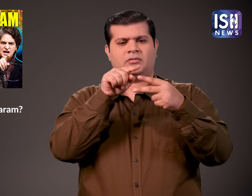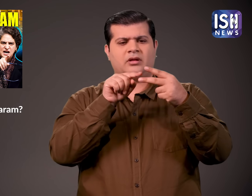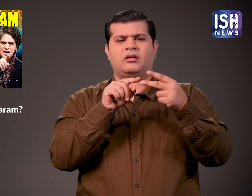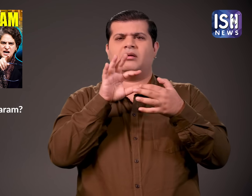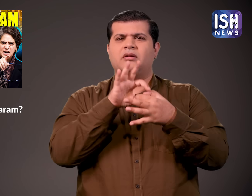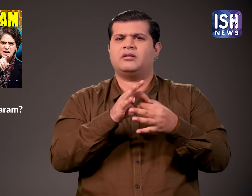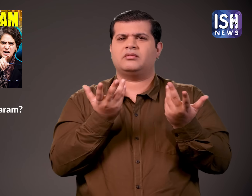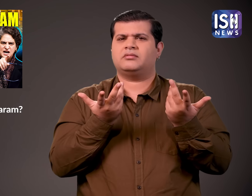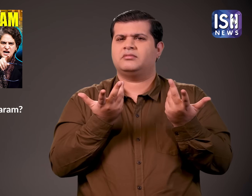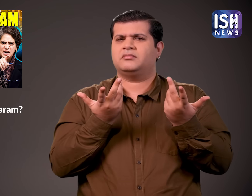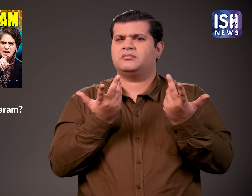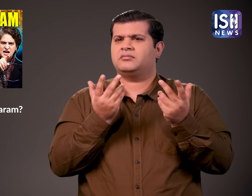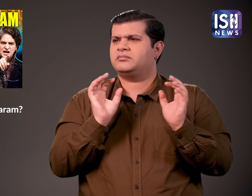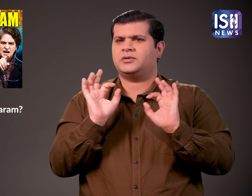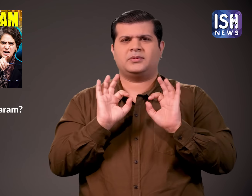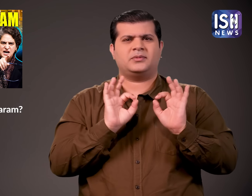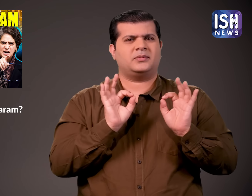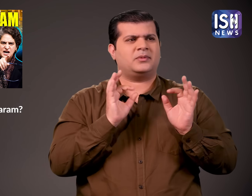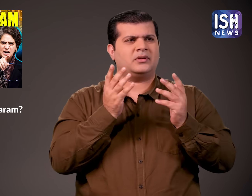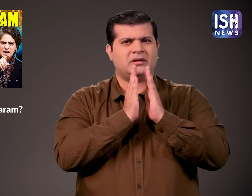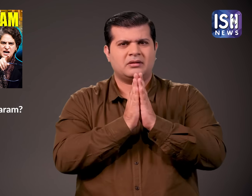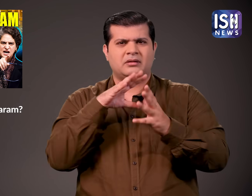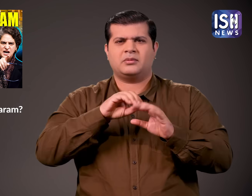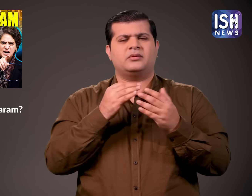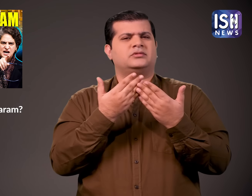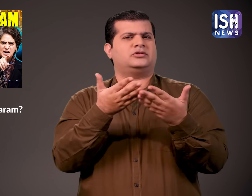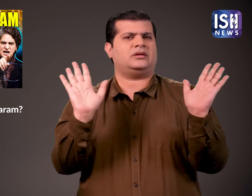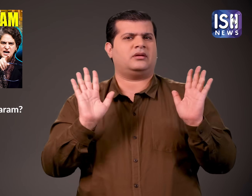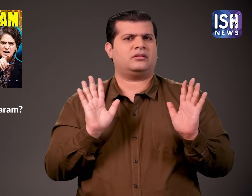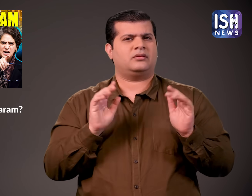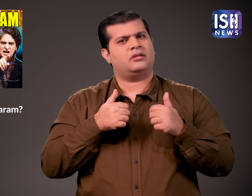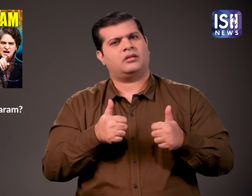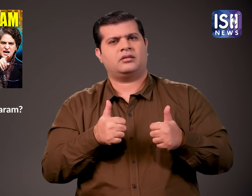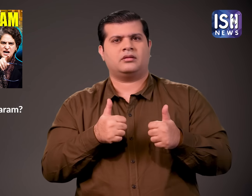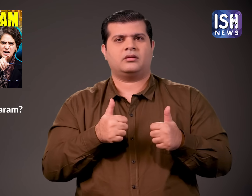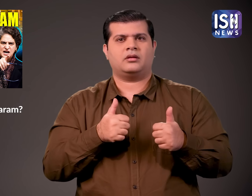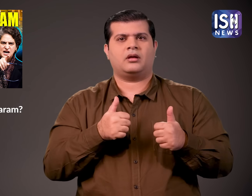The first two stanzas were considered secular and did not reflect religious imagery.